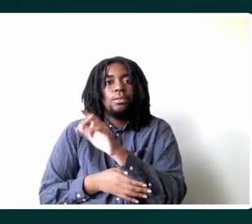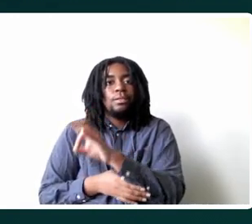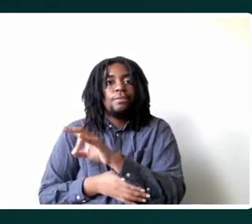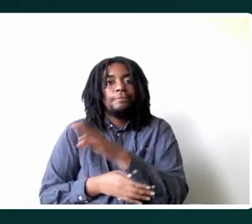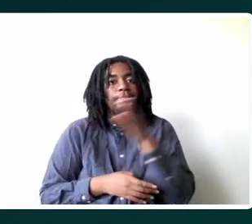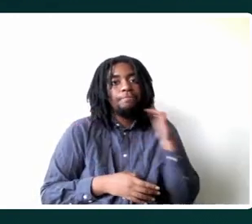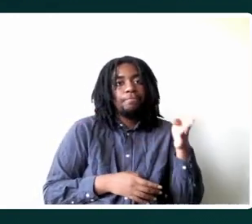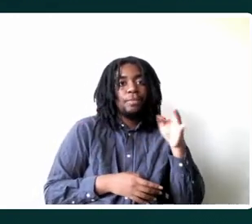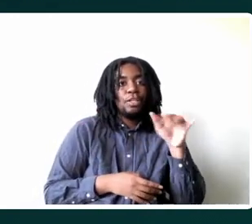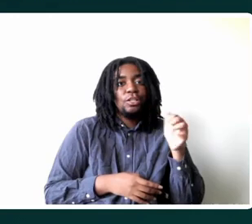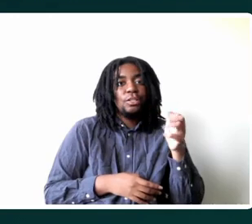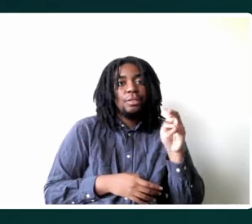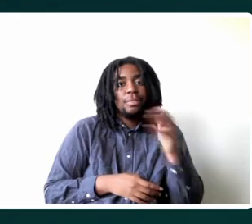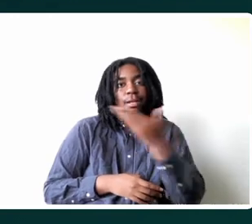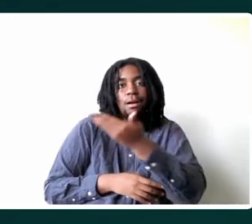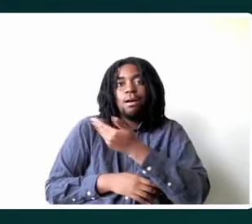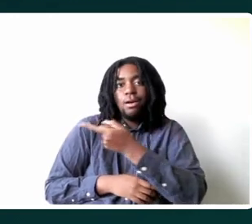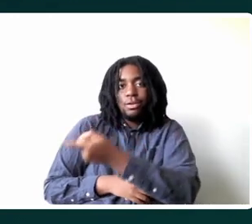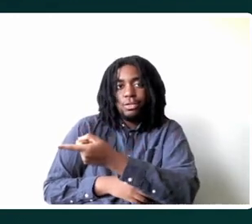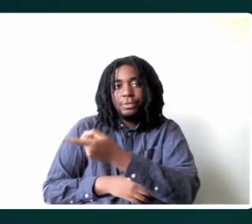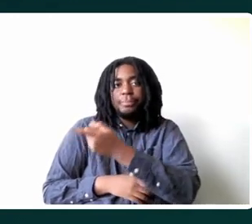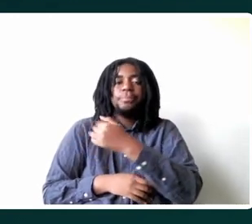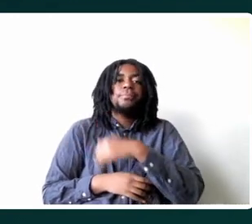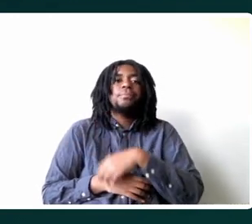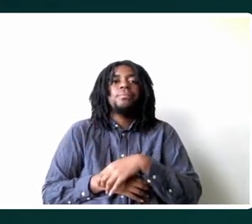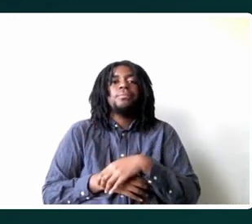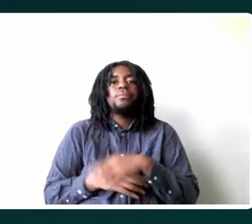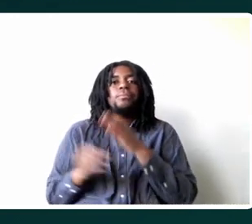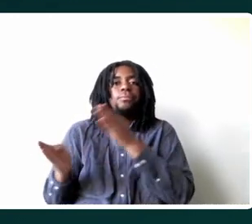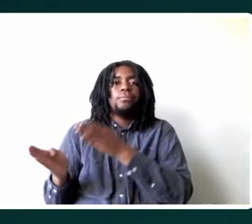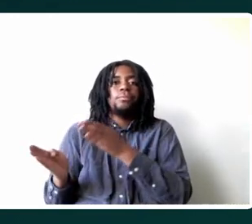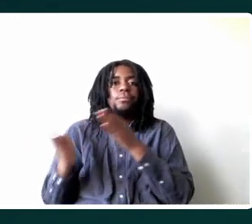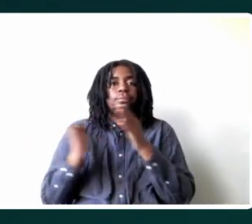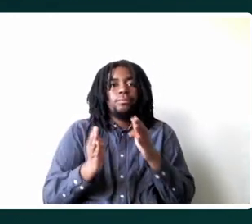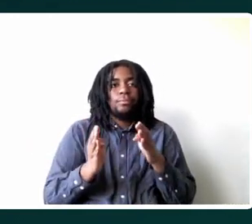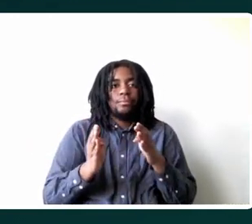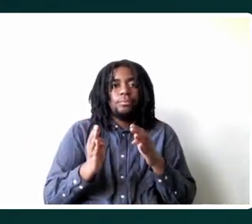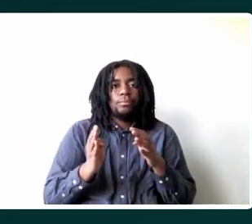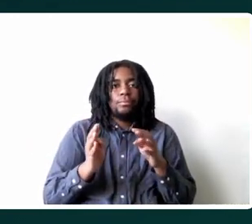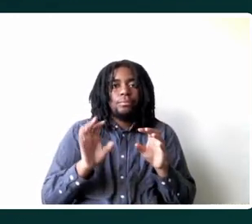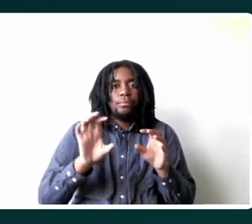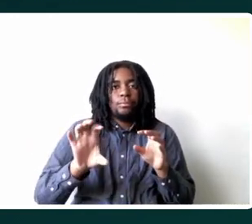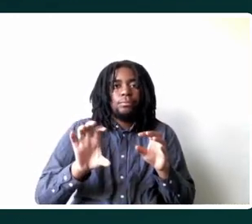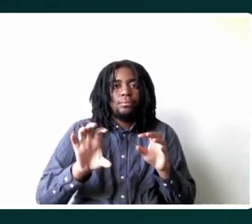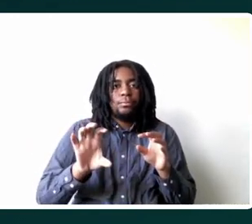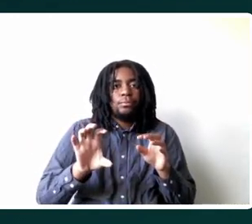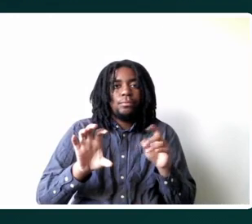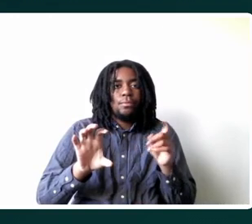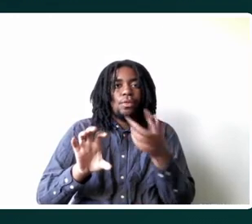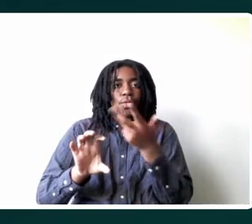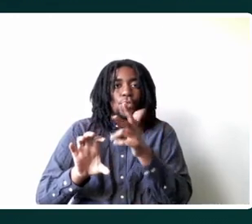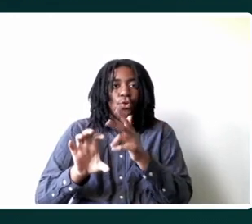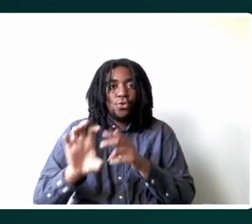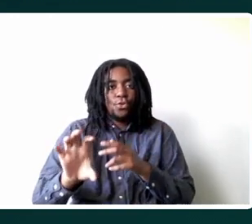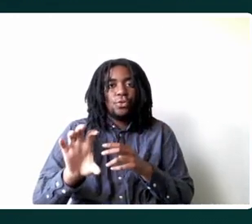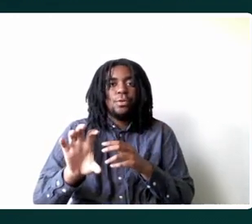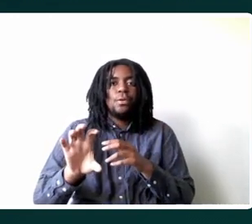Second from right is James L. Wells who was a master printmaker already. When he was hired